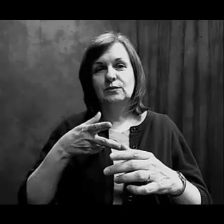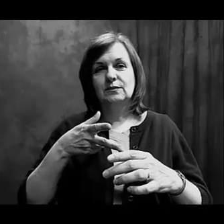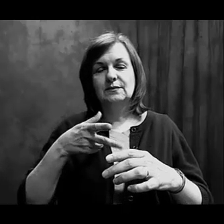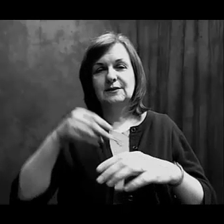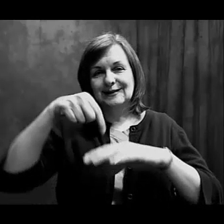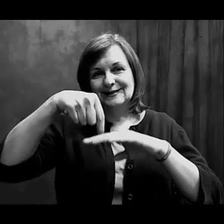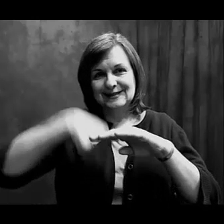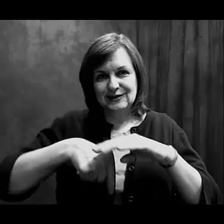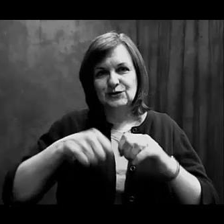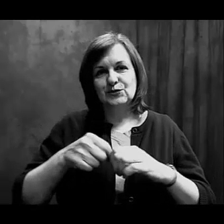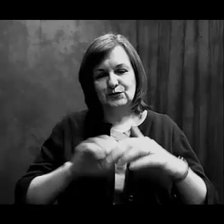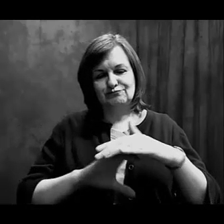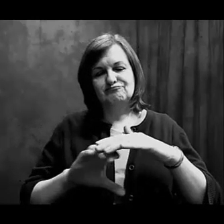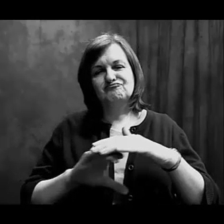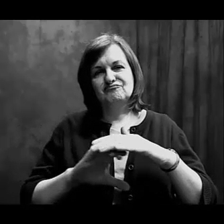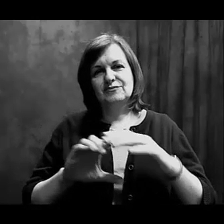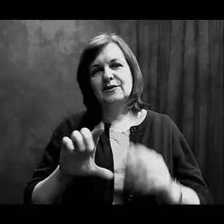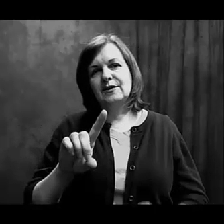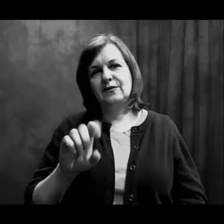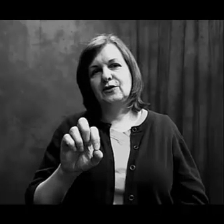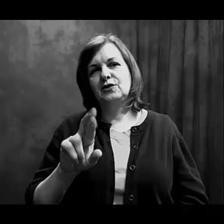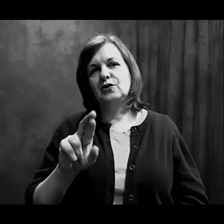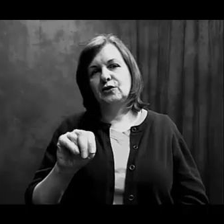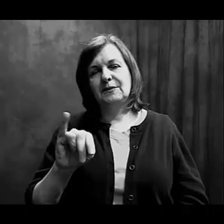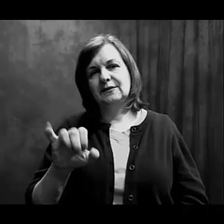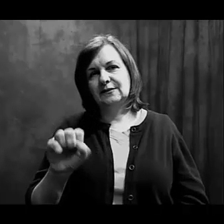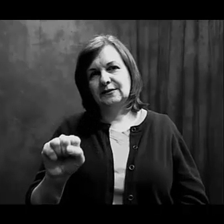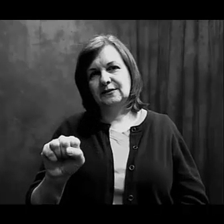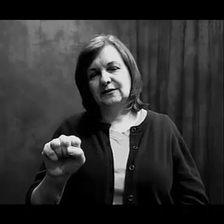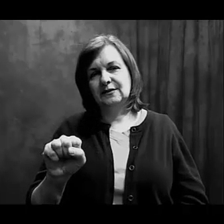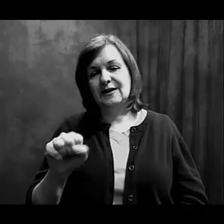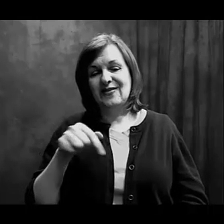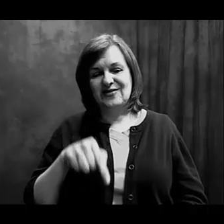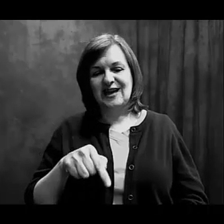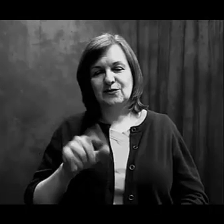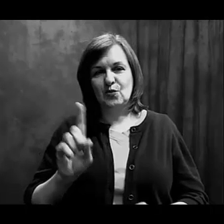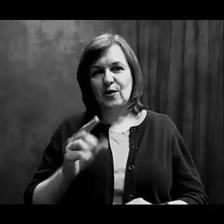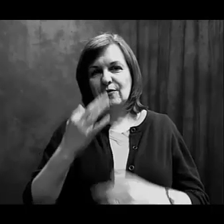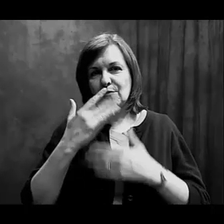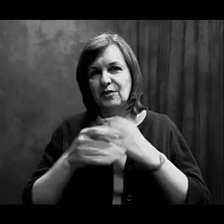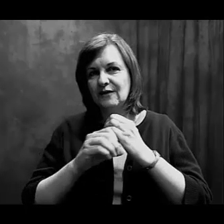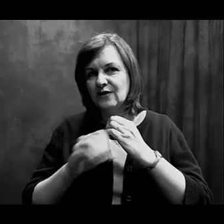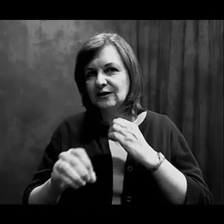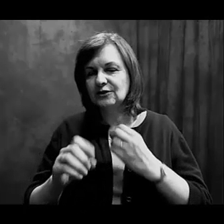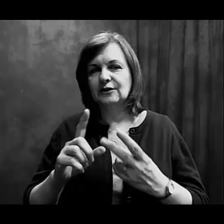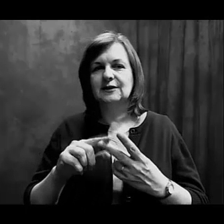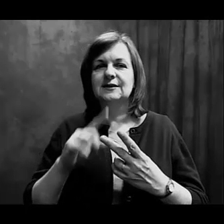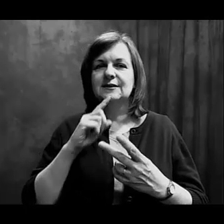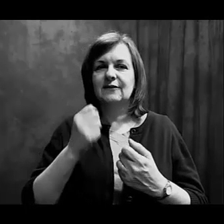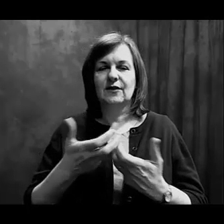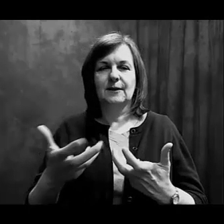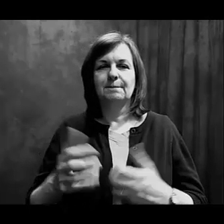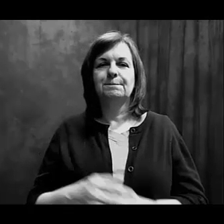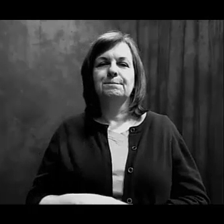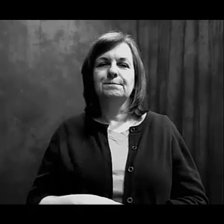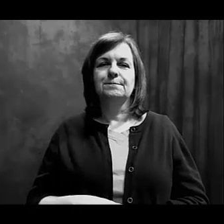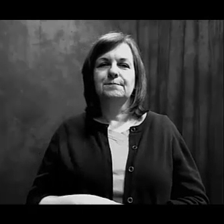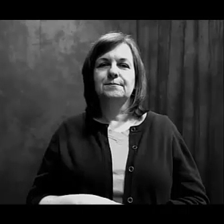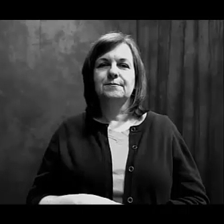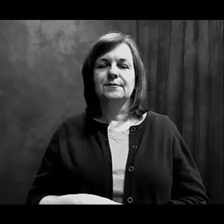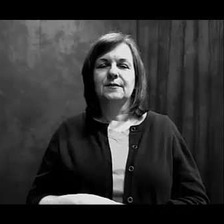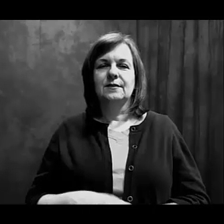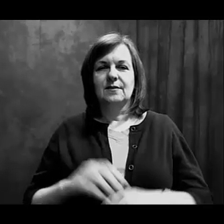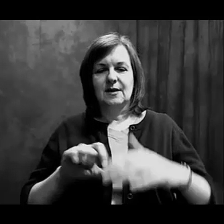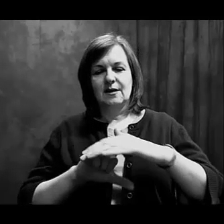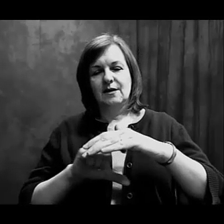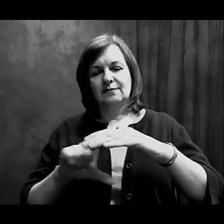you've cut into the deral layer you've cut into the layer that has the blood vessels the cardiovasculars and so on. We also look in